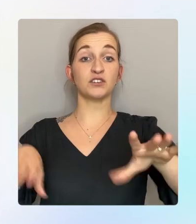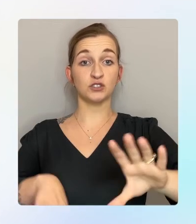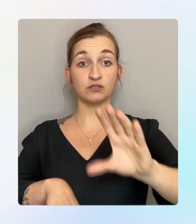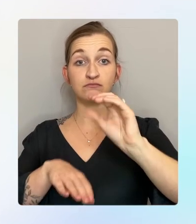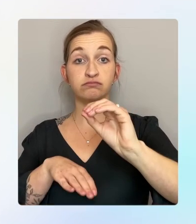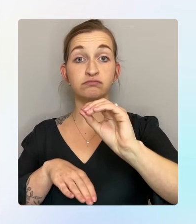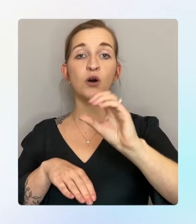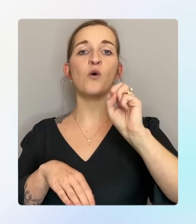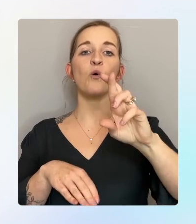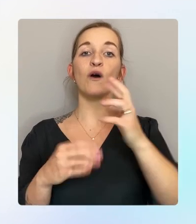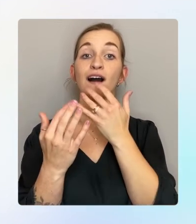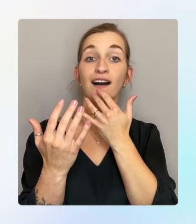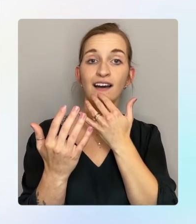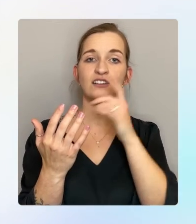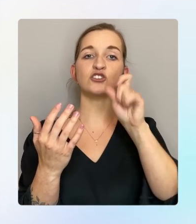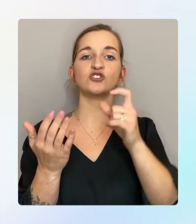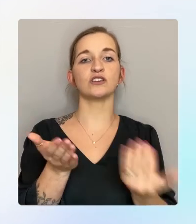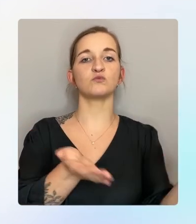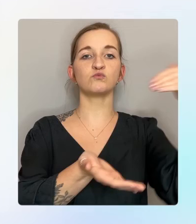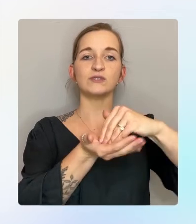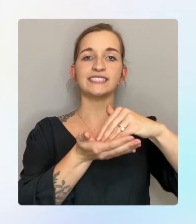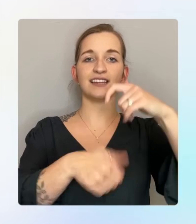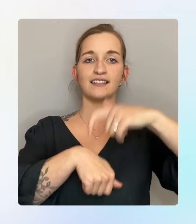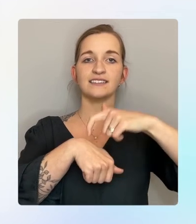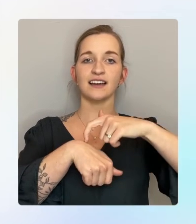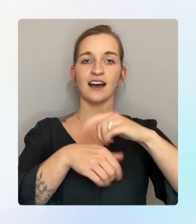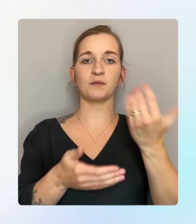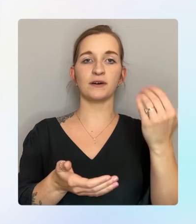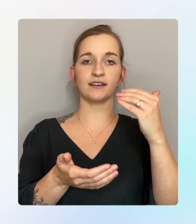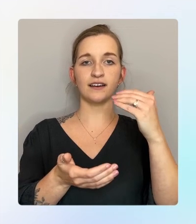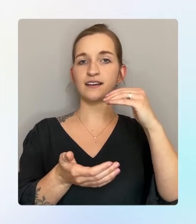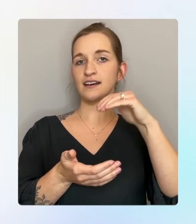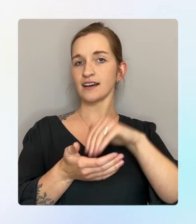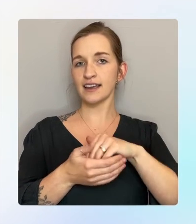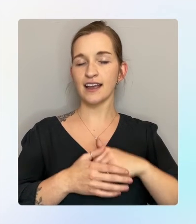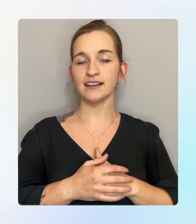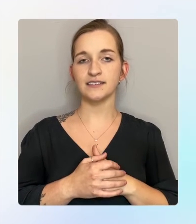once the state becomes idle. This can be achieved by generating the pulse